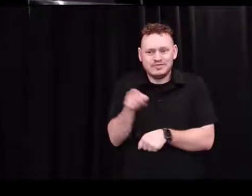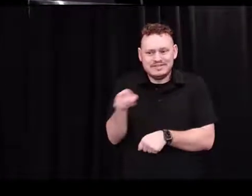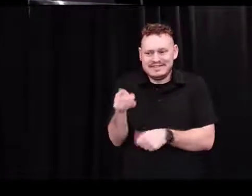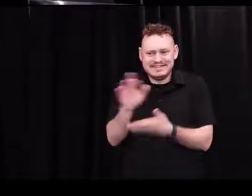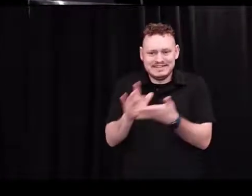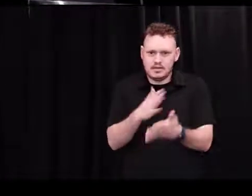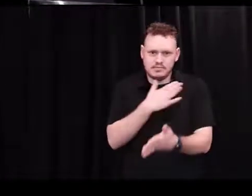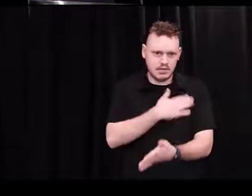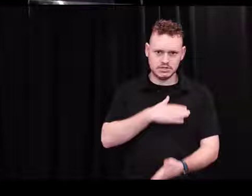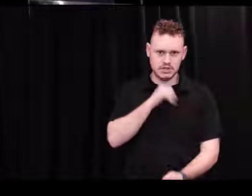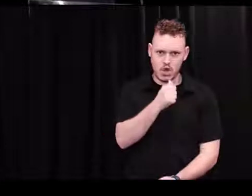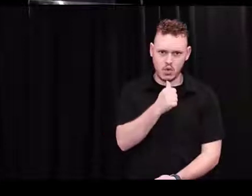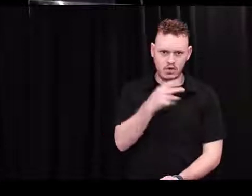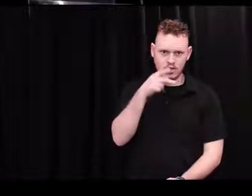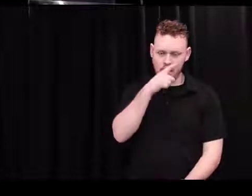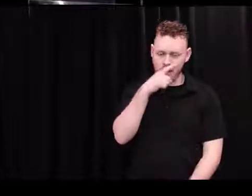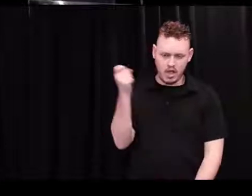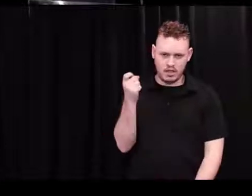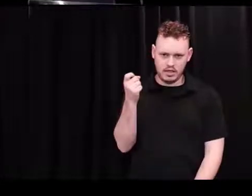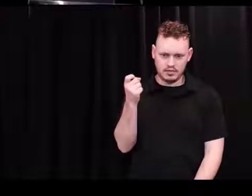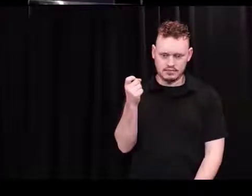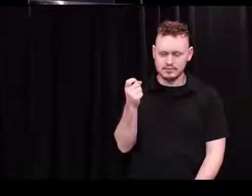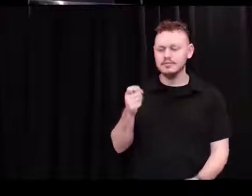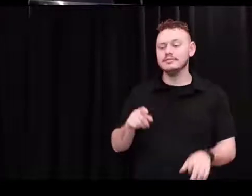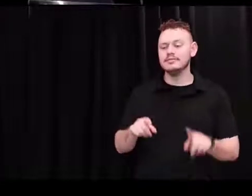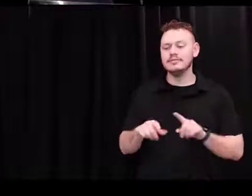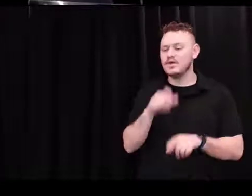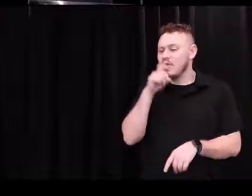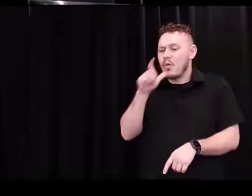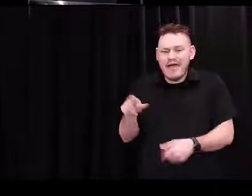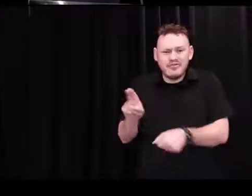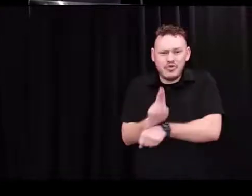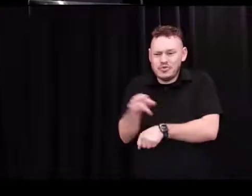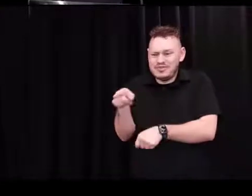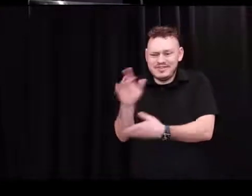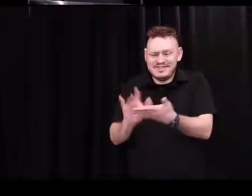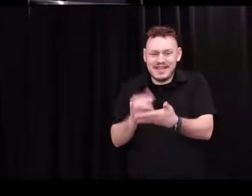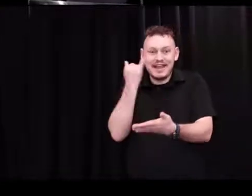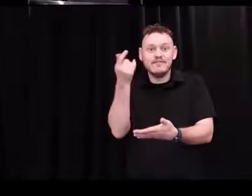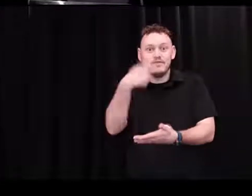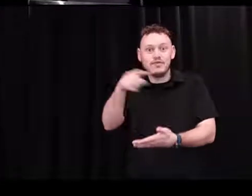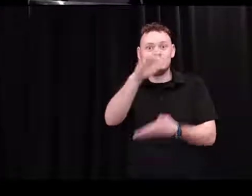don't cuz it's dog ugly, but you don't have to use this design but if you are designing something